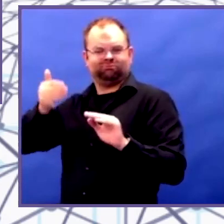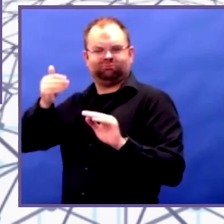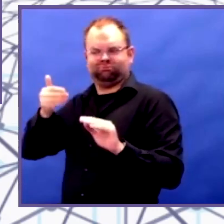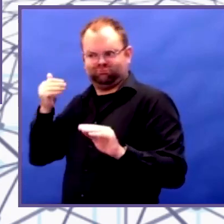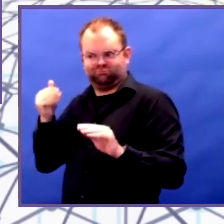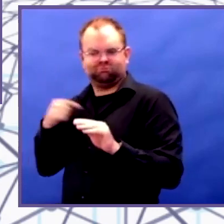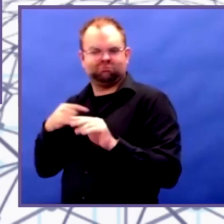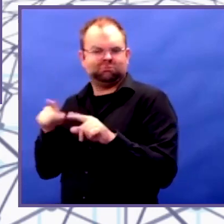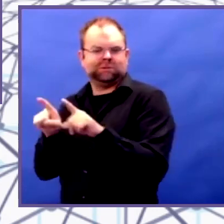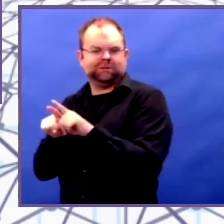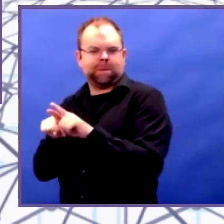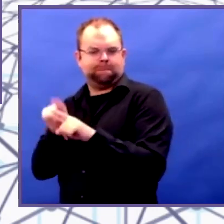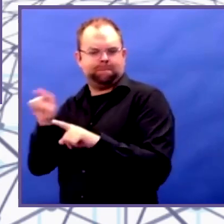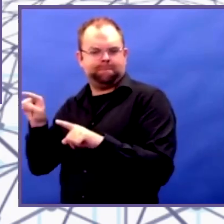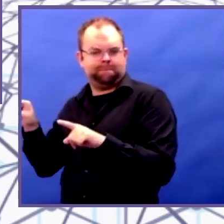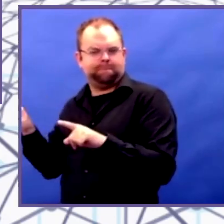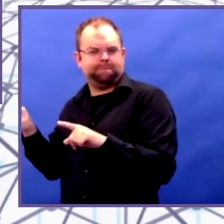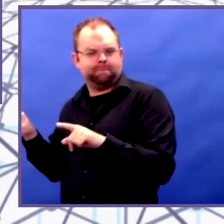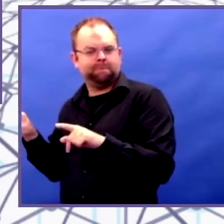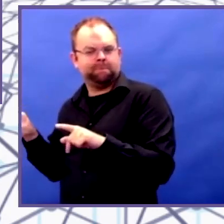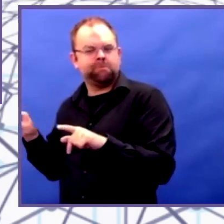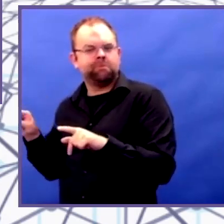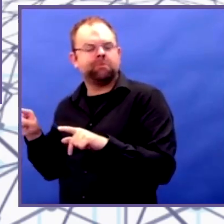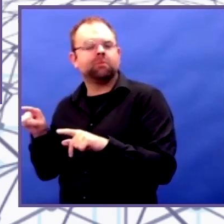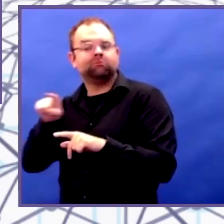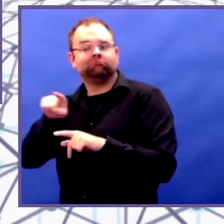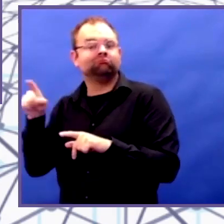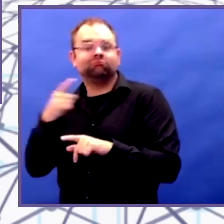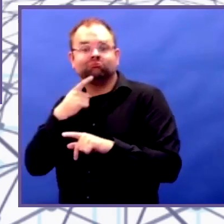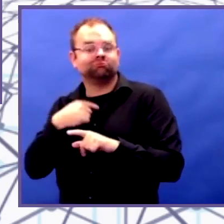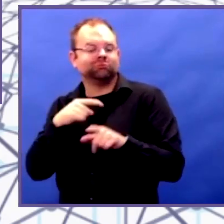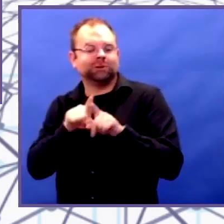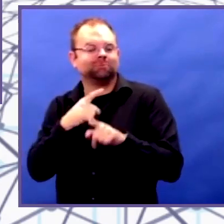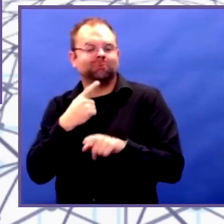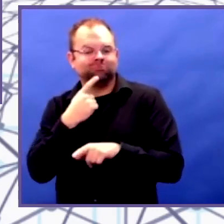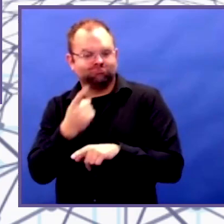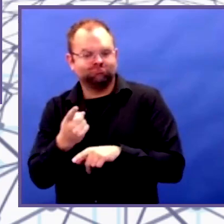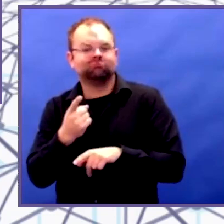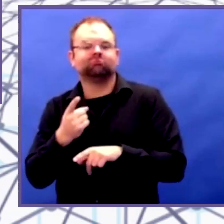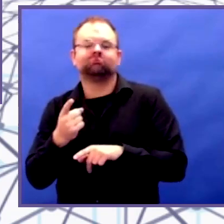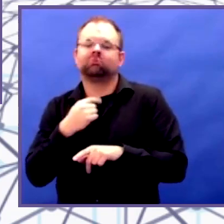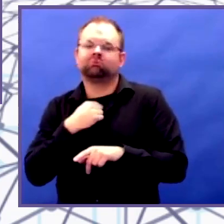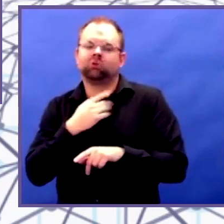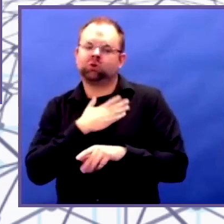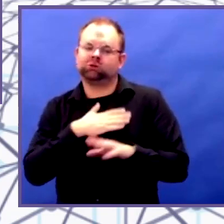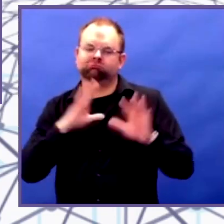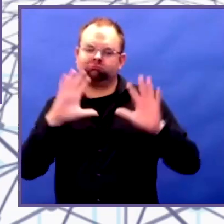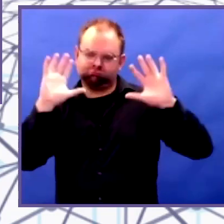We are extremely grateful that we are joining this team in sharing our thoughts.